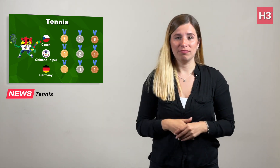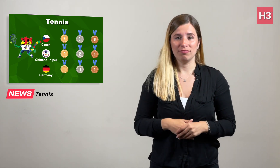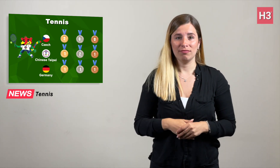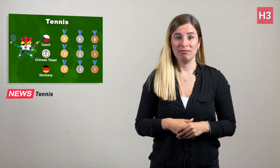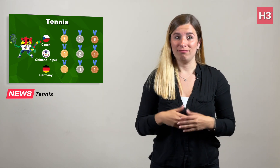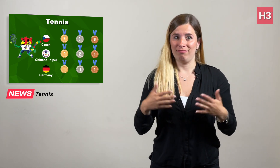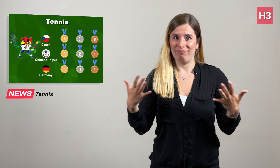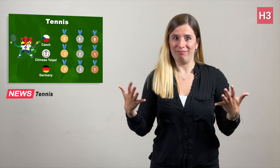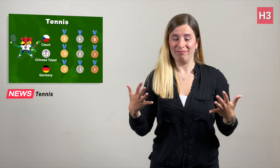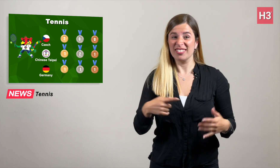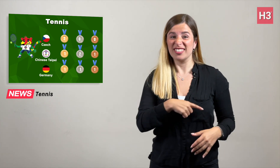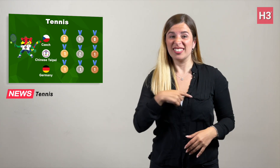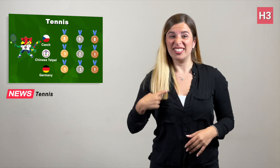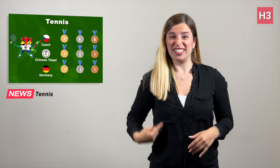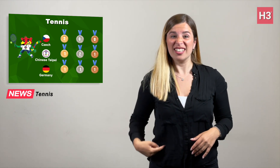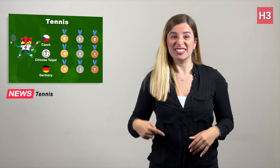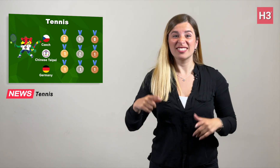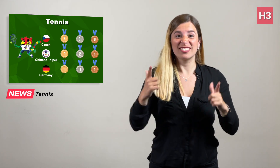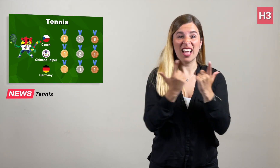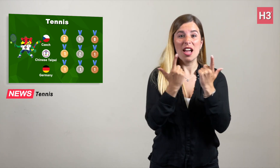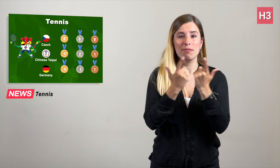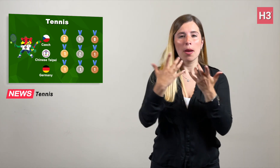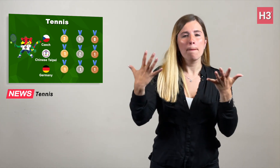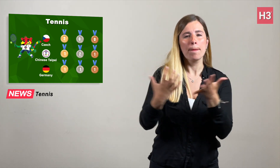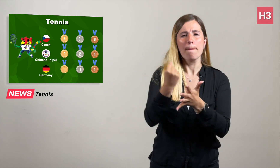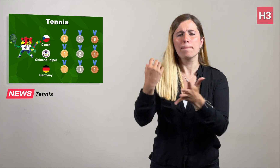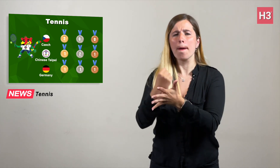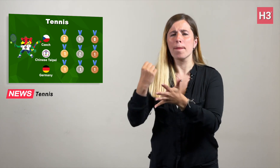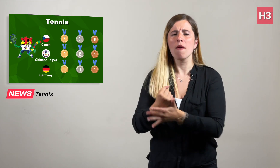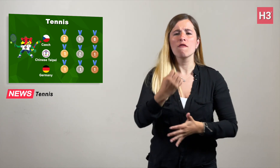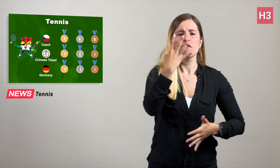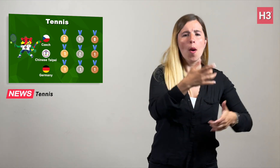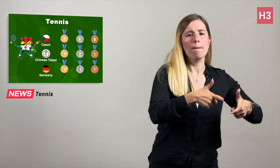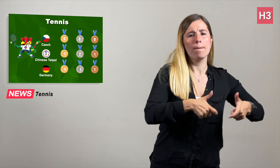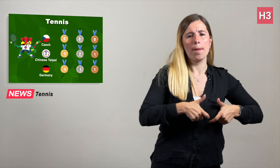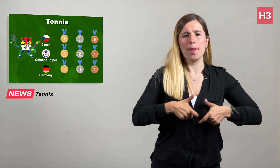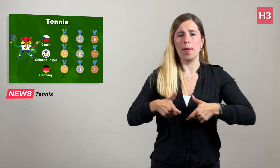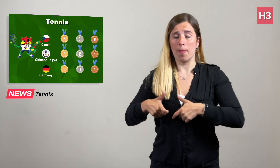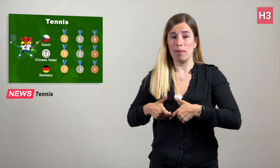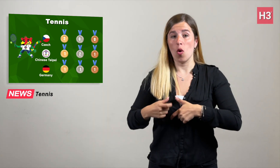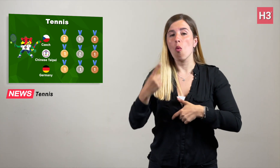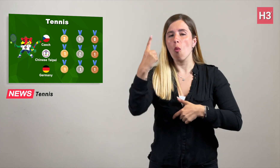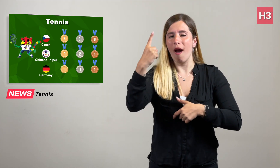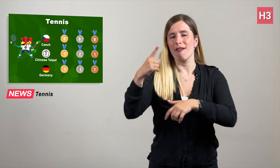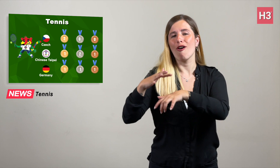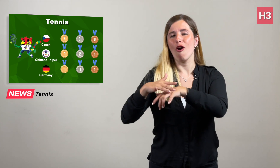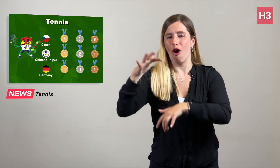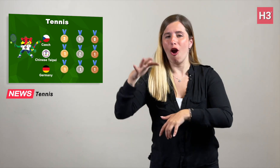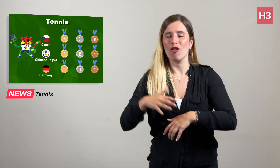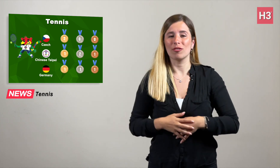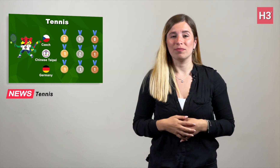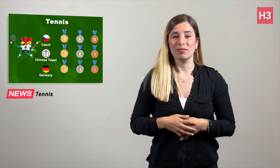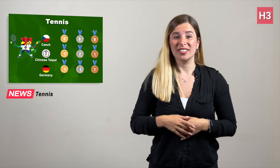However, Chinese Taipei accumulated four medals including one gold.